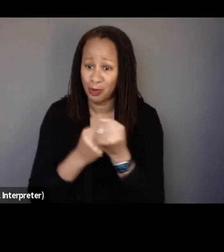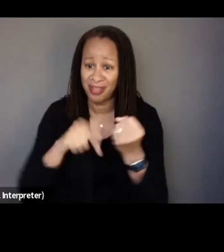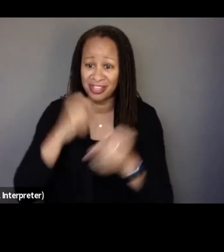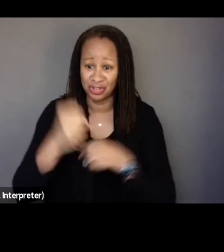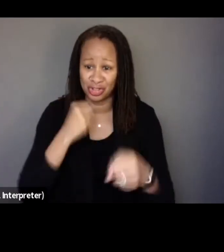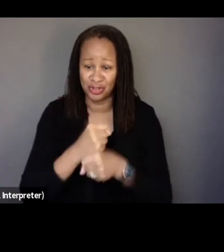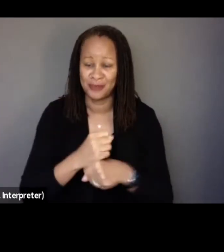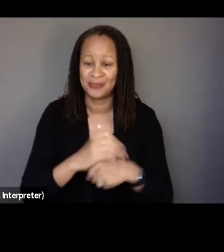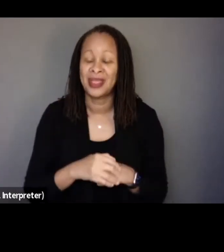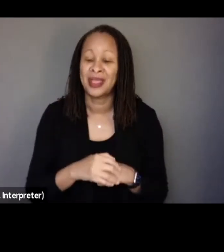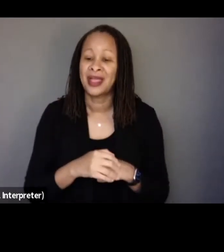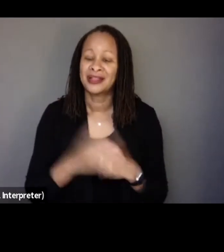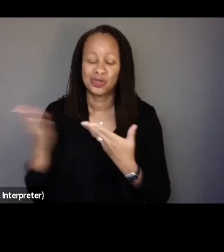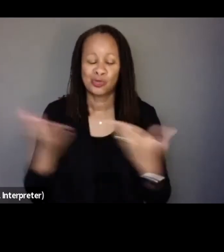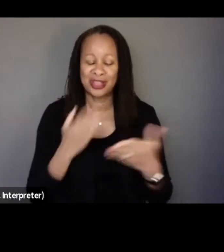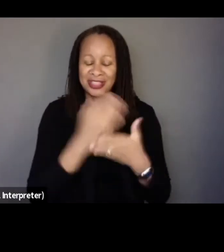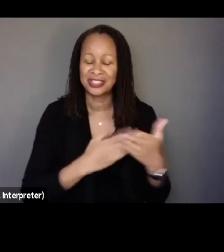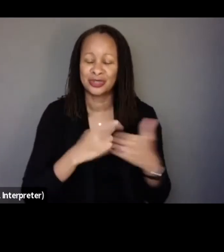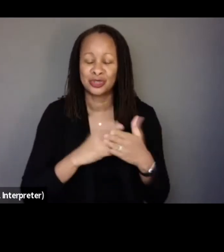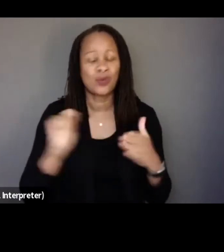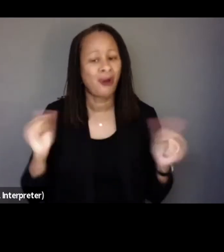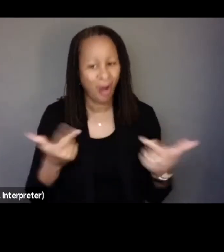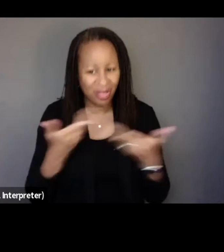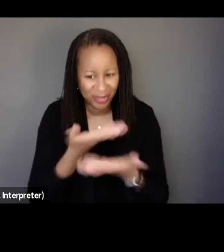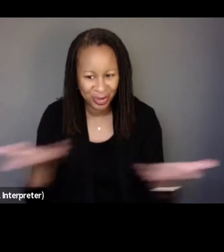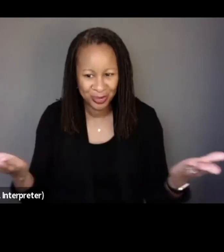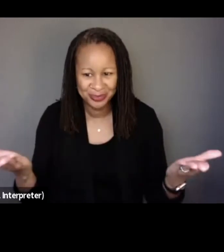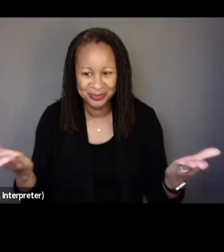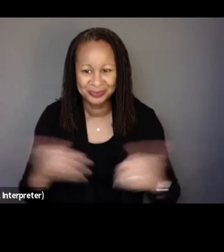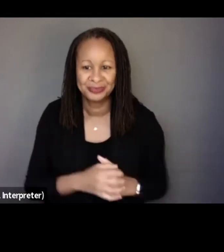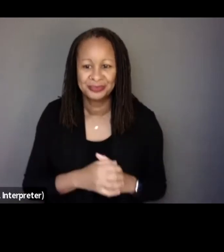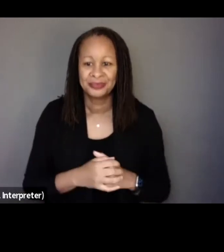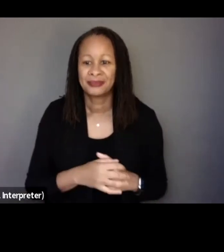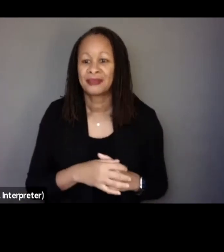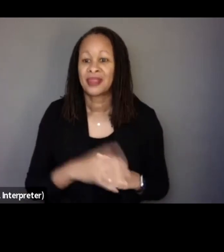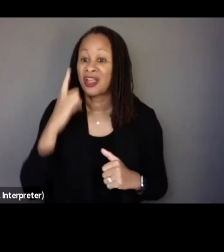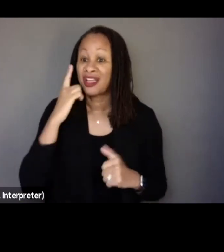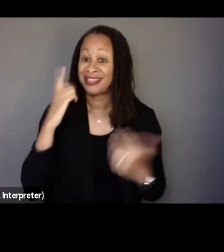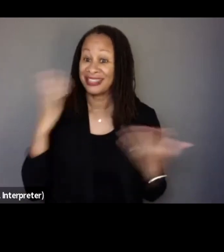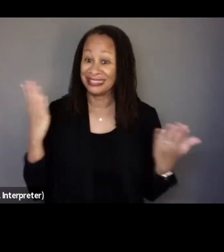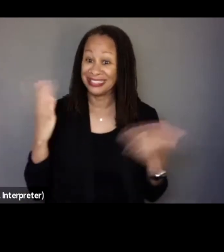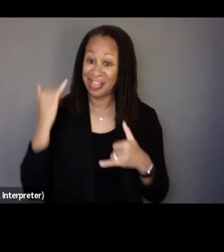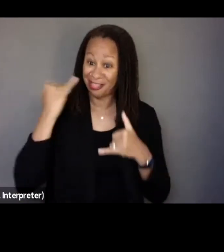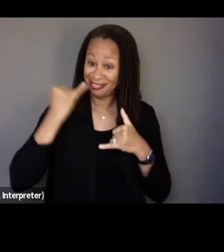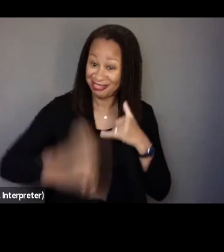in bringing this series to all of you. And this is our last conversation,